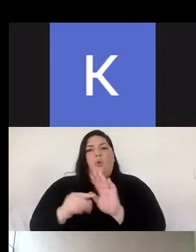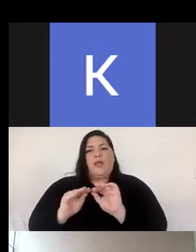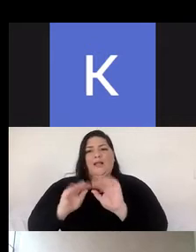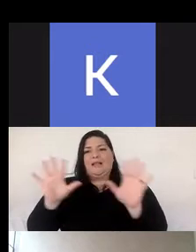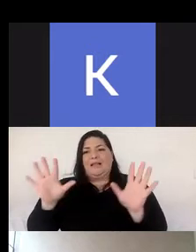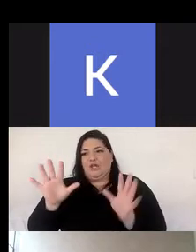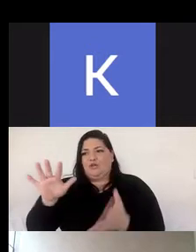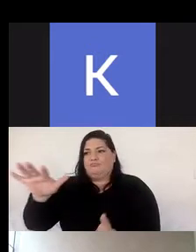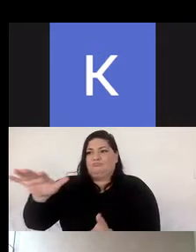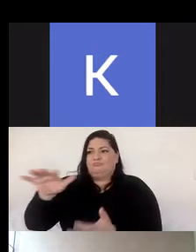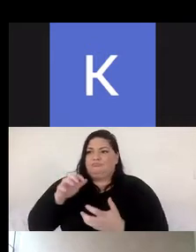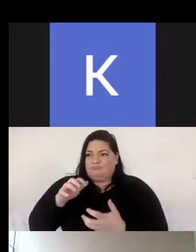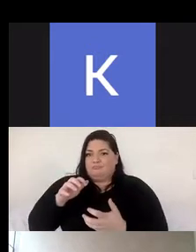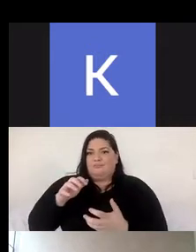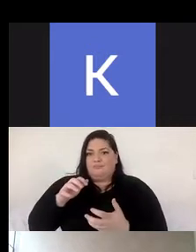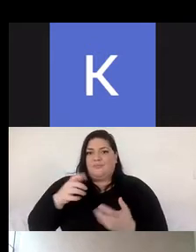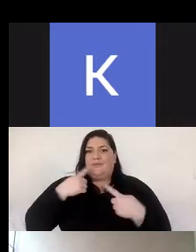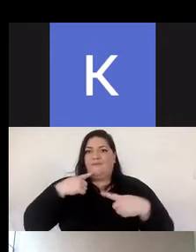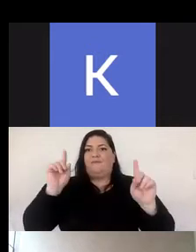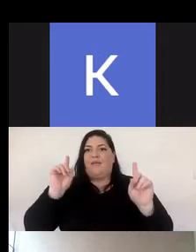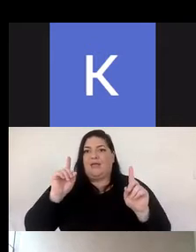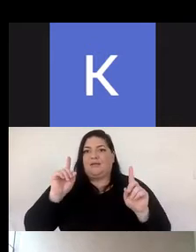that we got this funding and here is